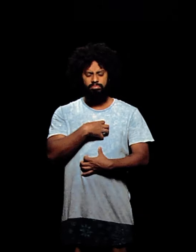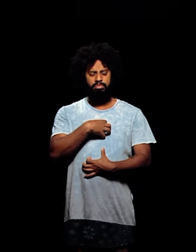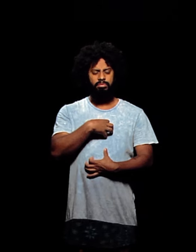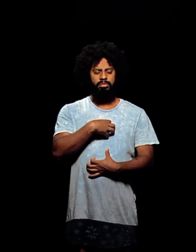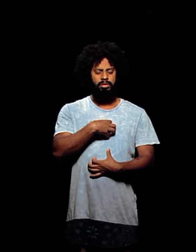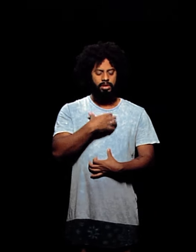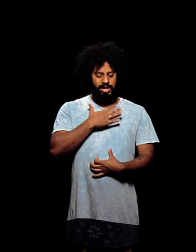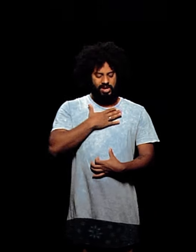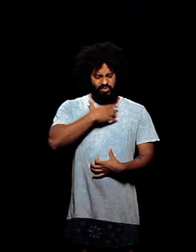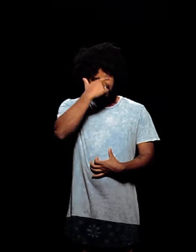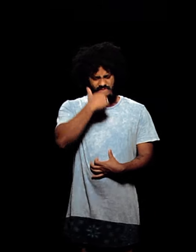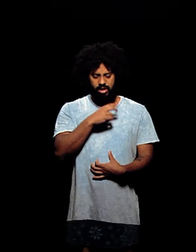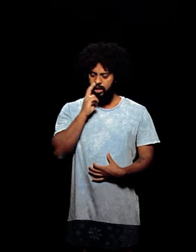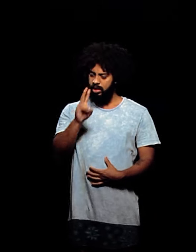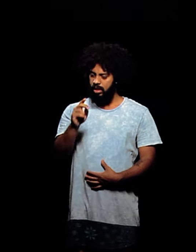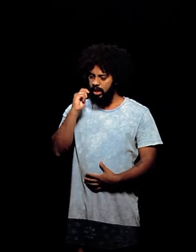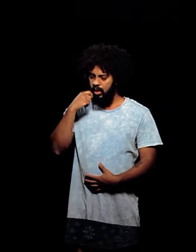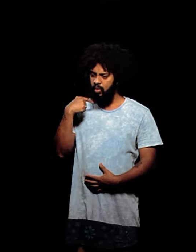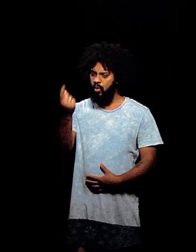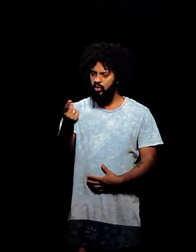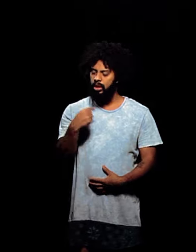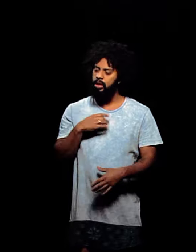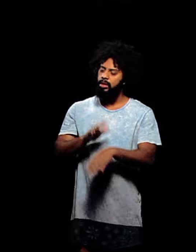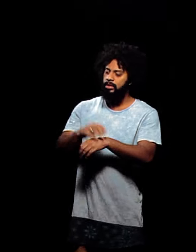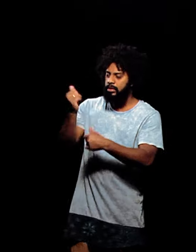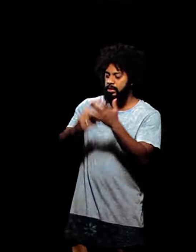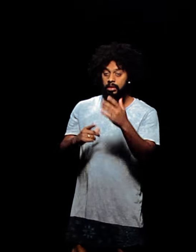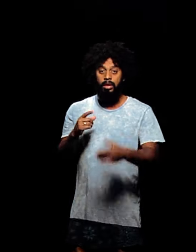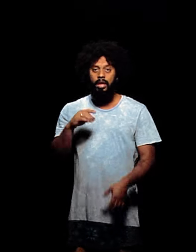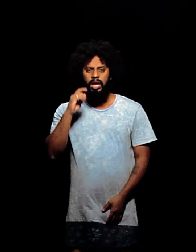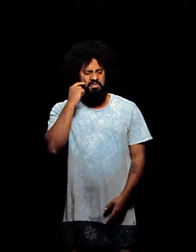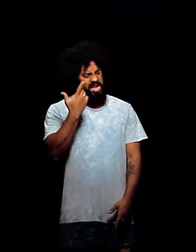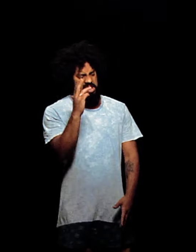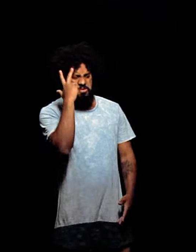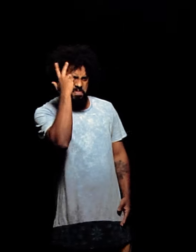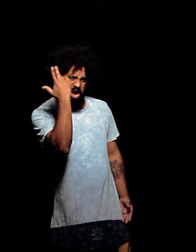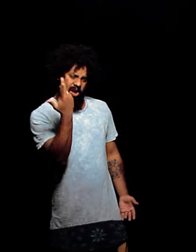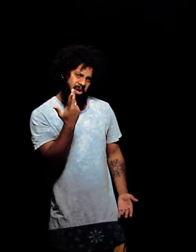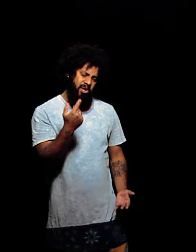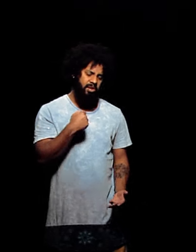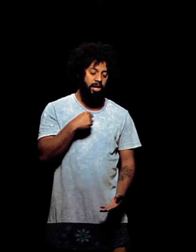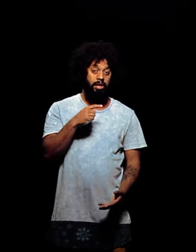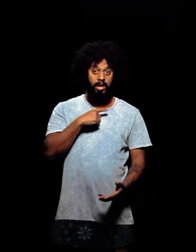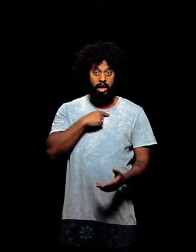And when I meet black people like me and talk about it, many find it normal.